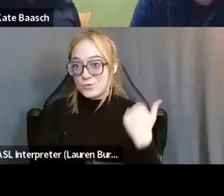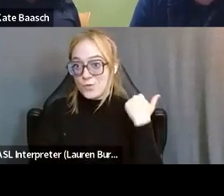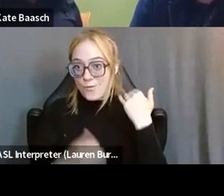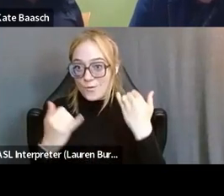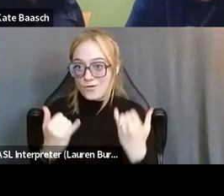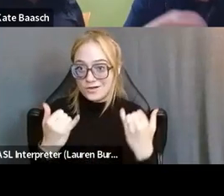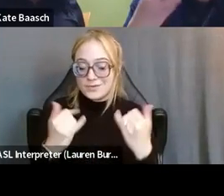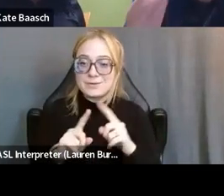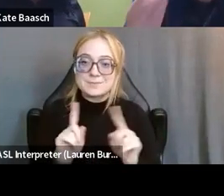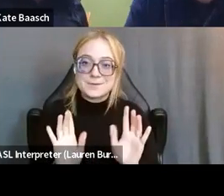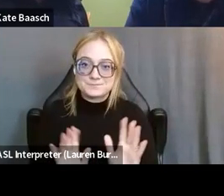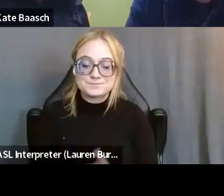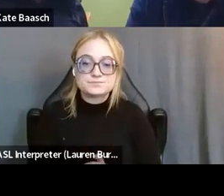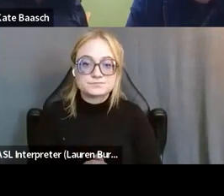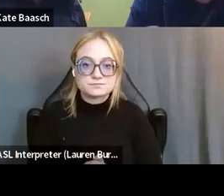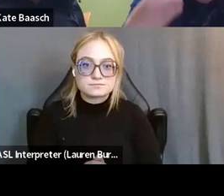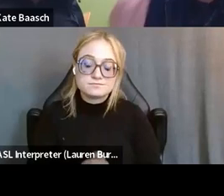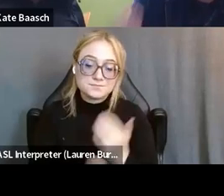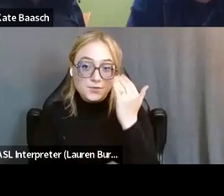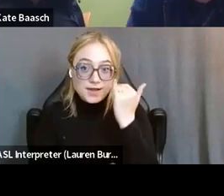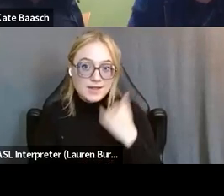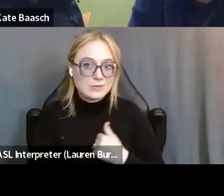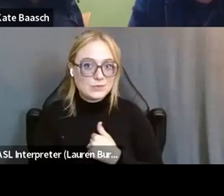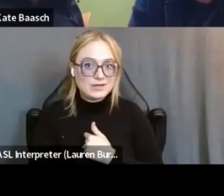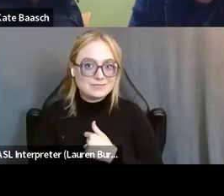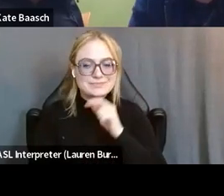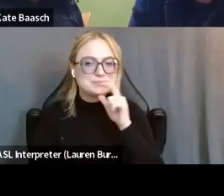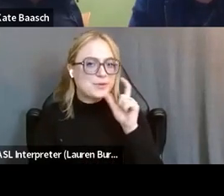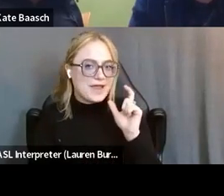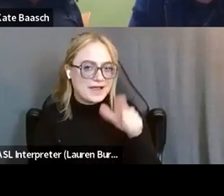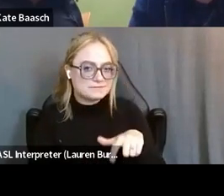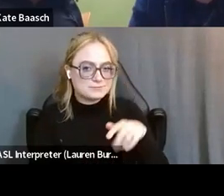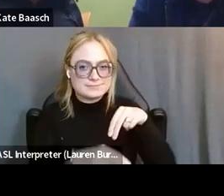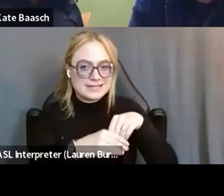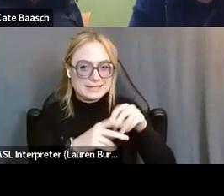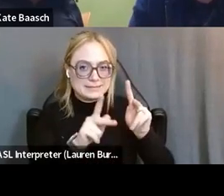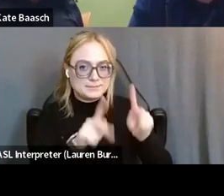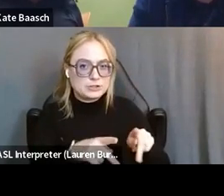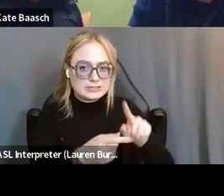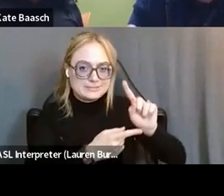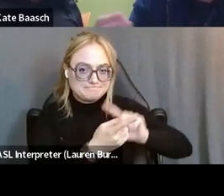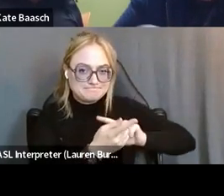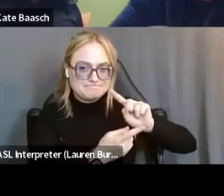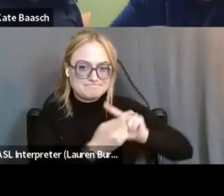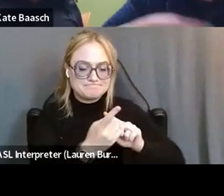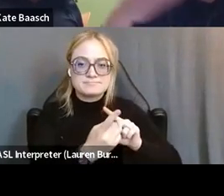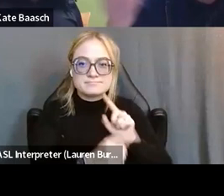But it's in part because we don't really need to be in person to reestablish.